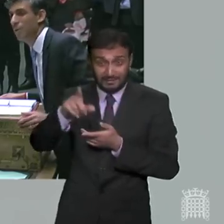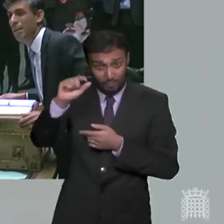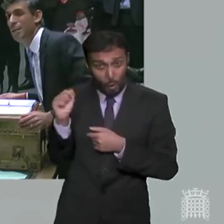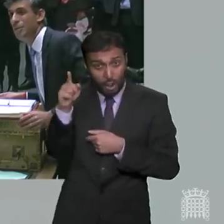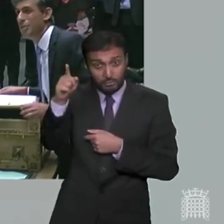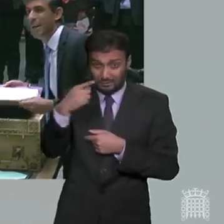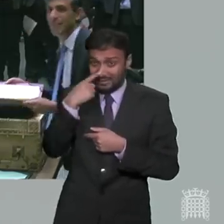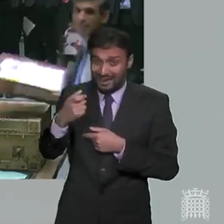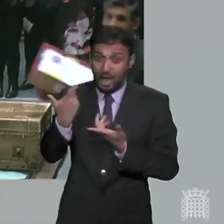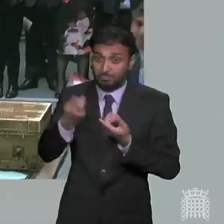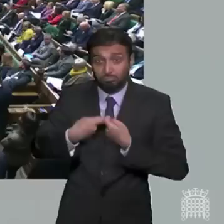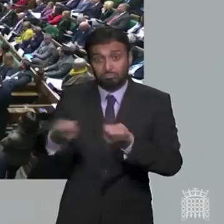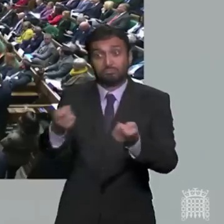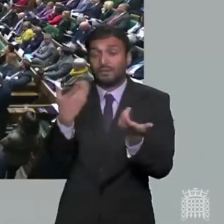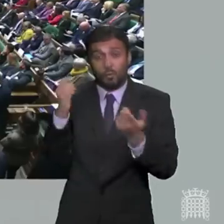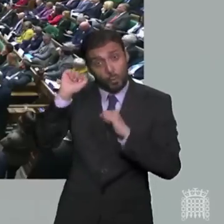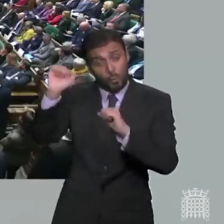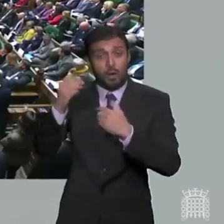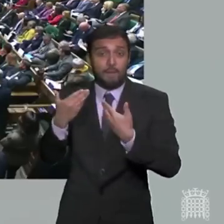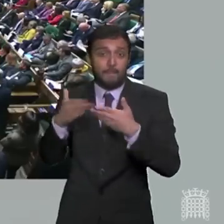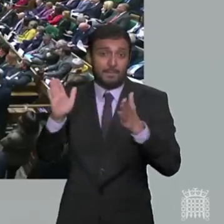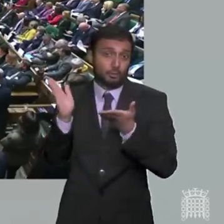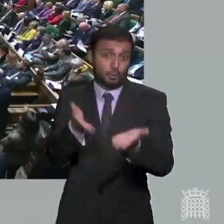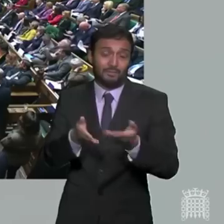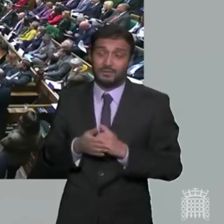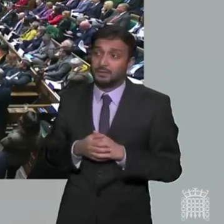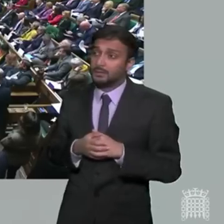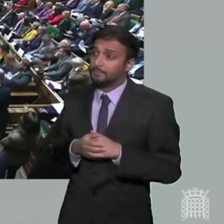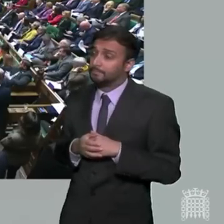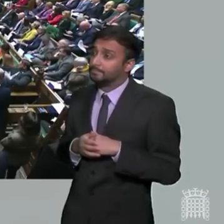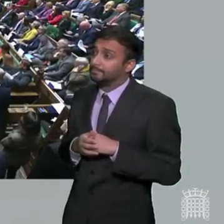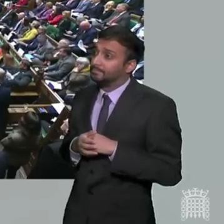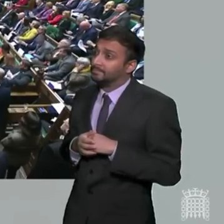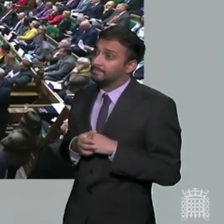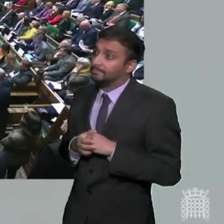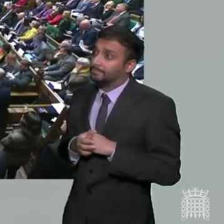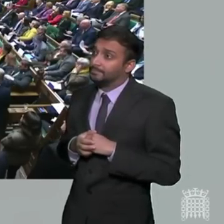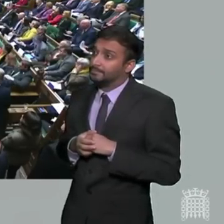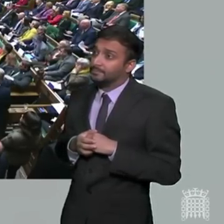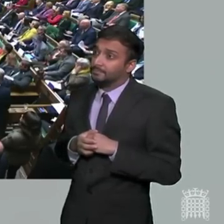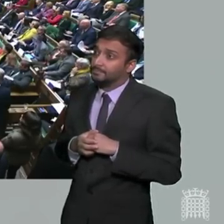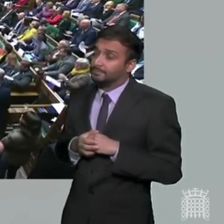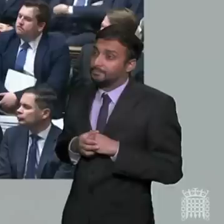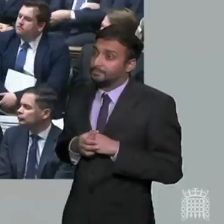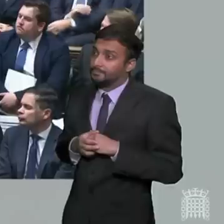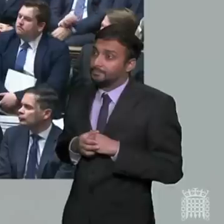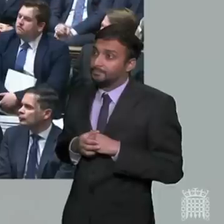is what we will continue doing. Mrs Theresa May (Maidenhead) (Con) Scotland is a proud nation with a unique heritage.